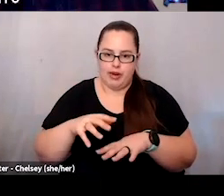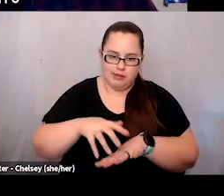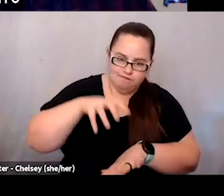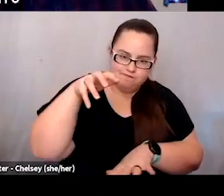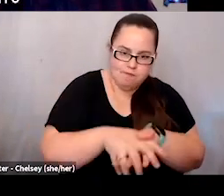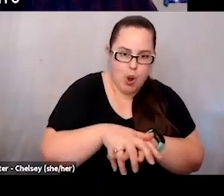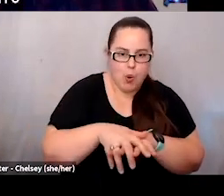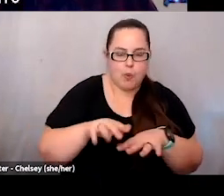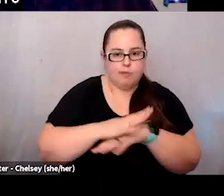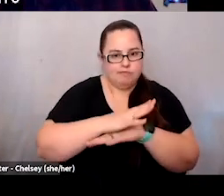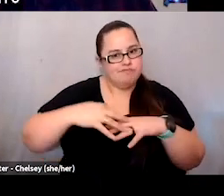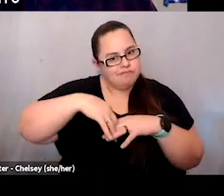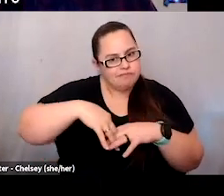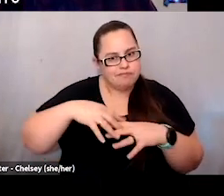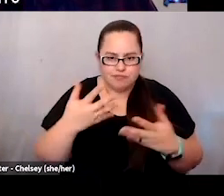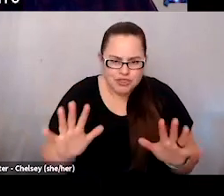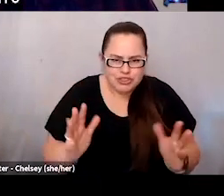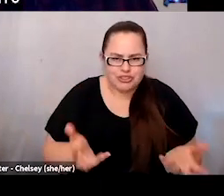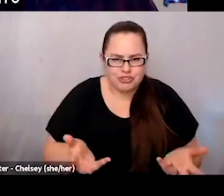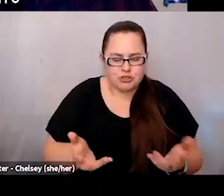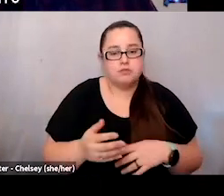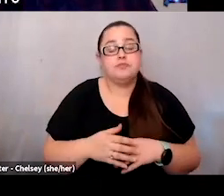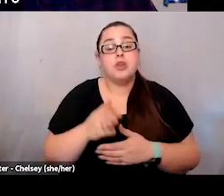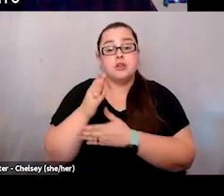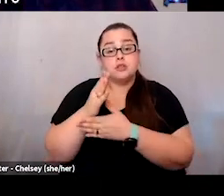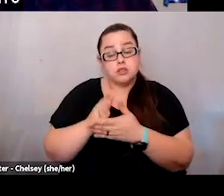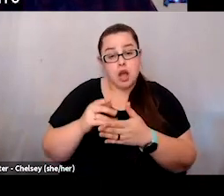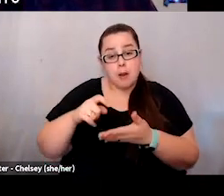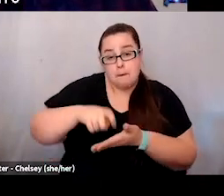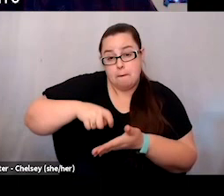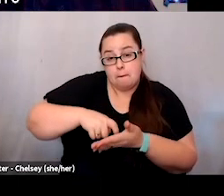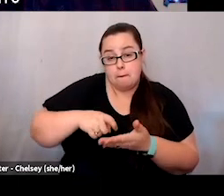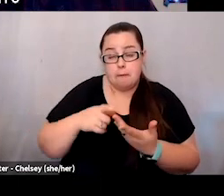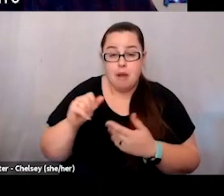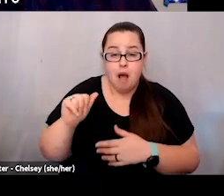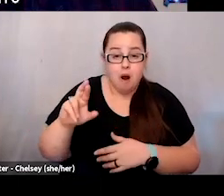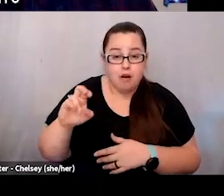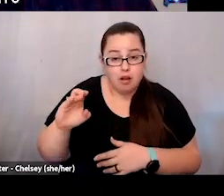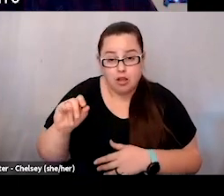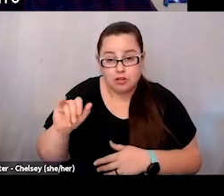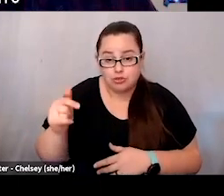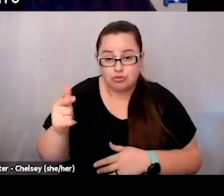some archaeological evidence that argues that we arrived at the tip of South America by